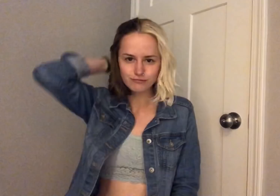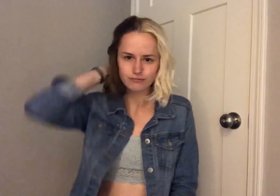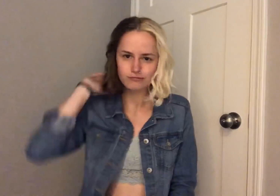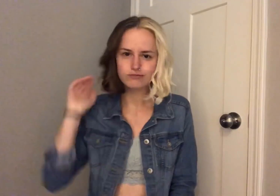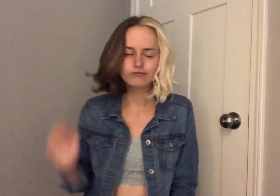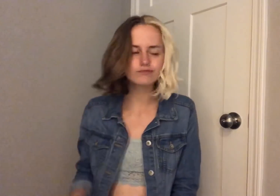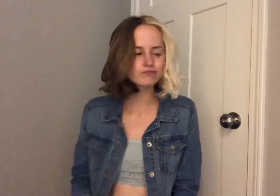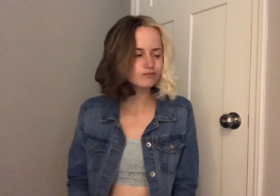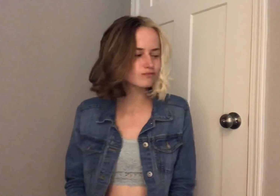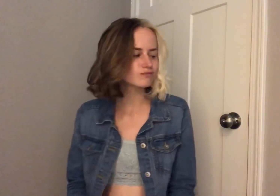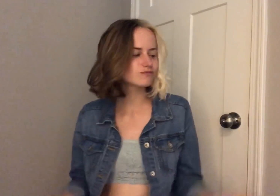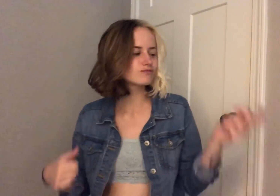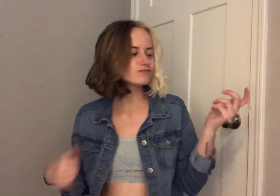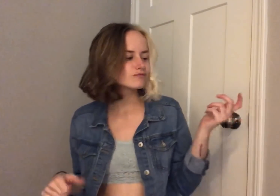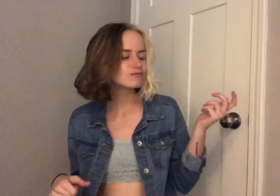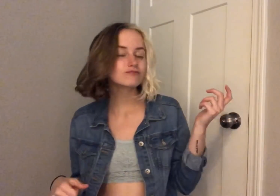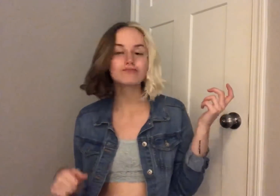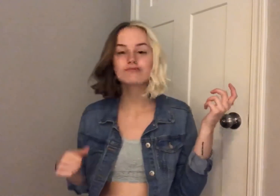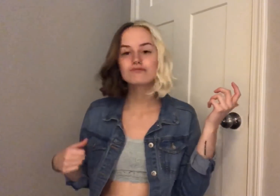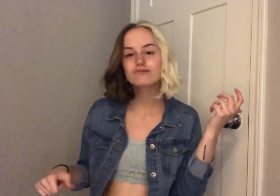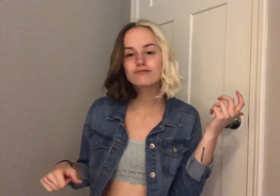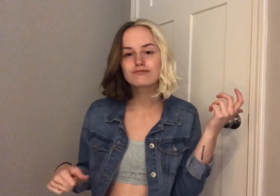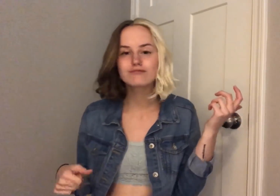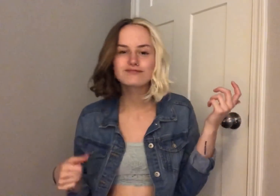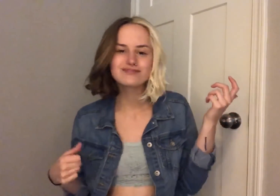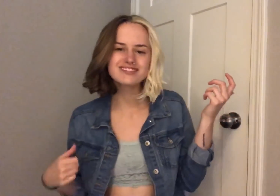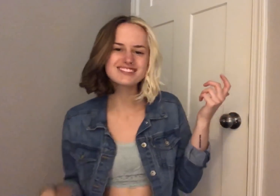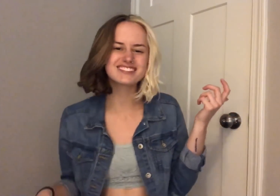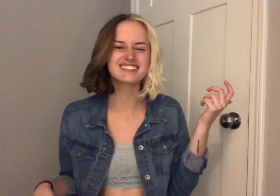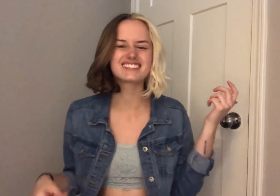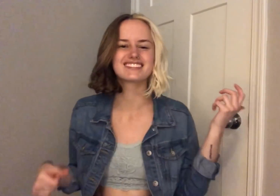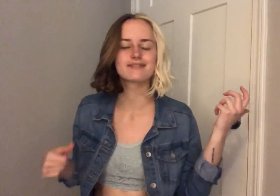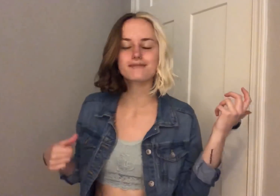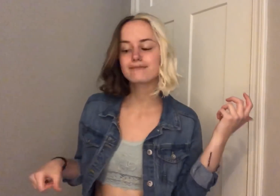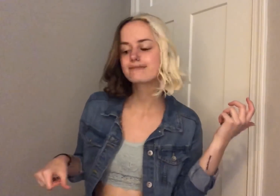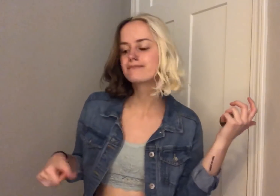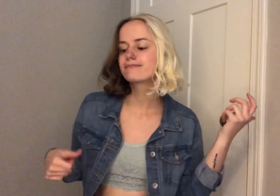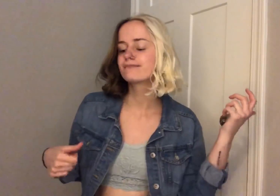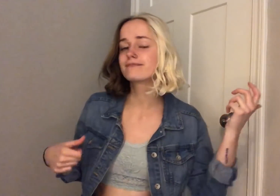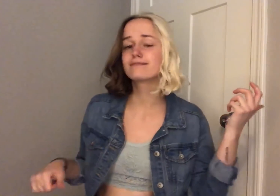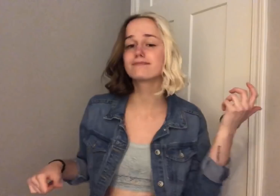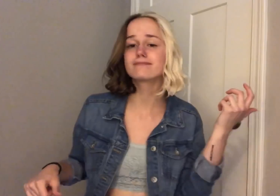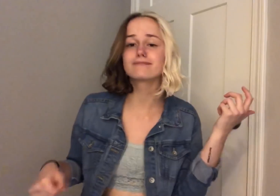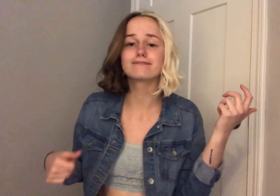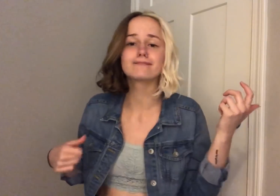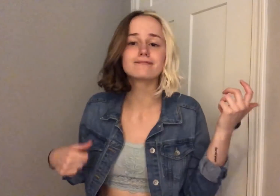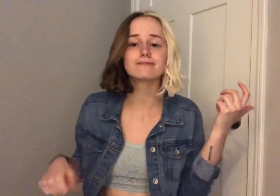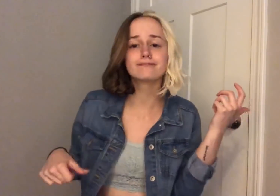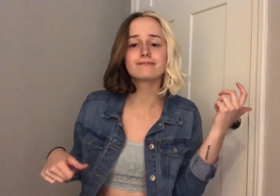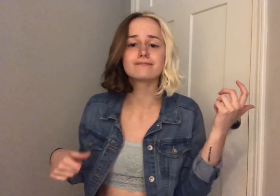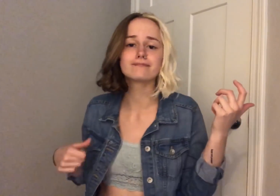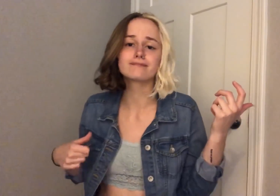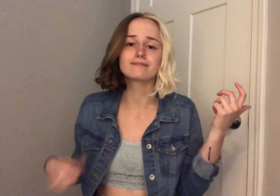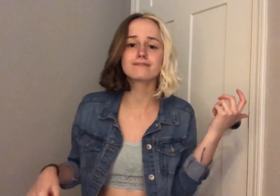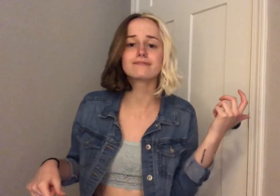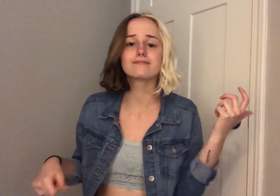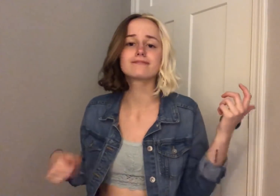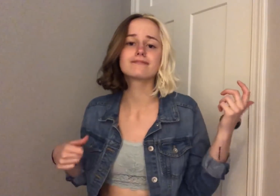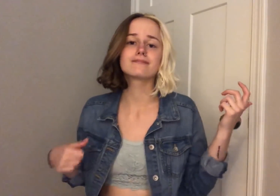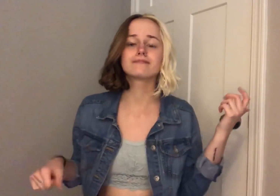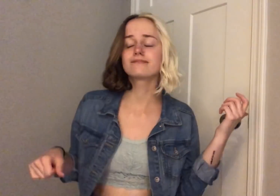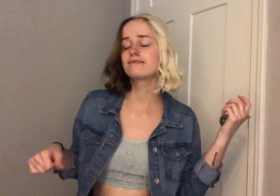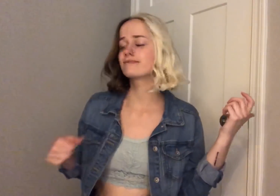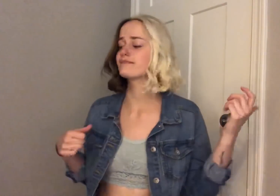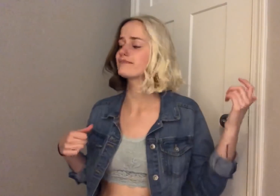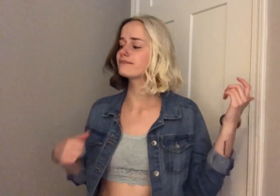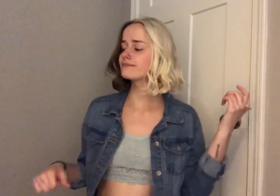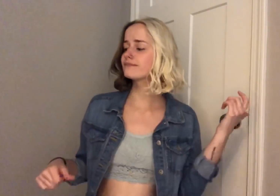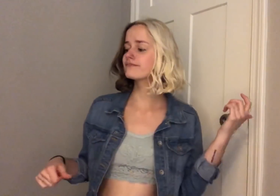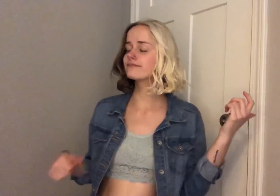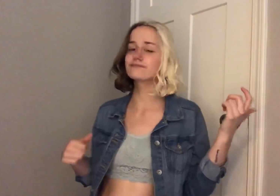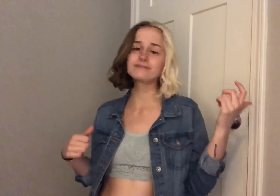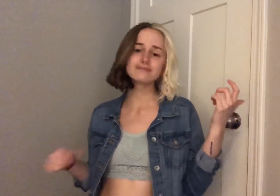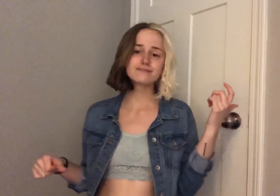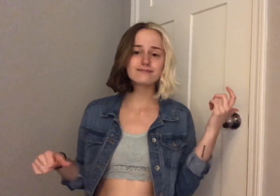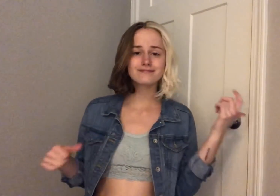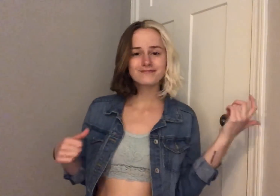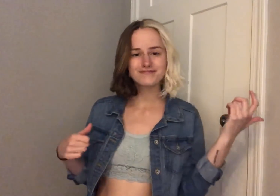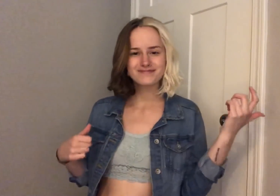(whistling)